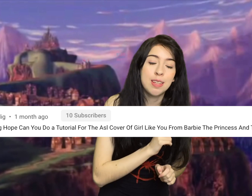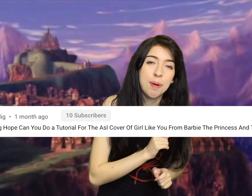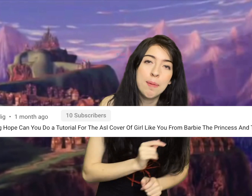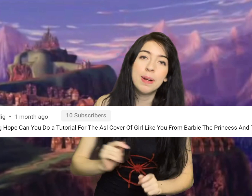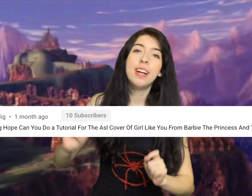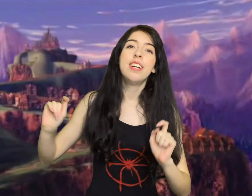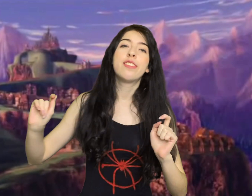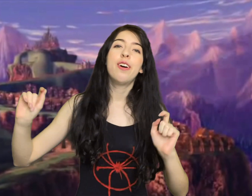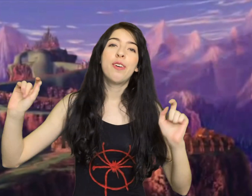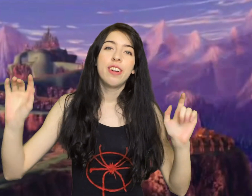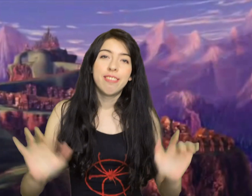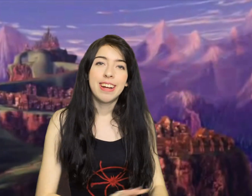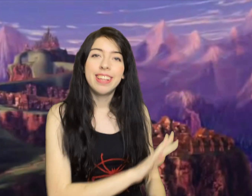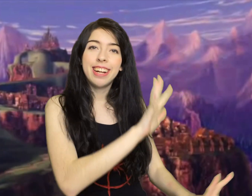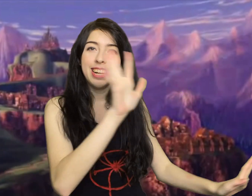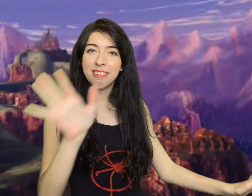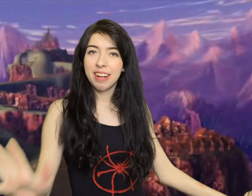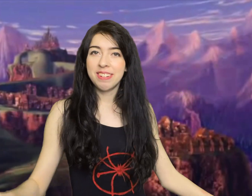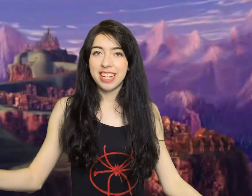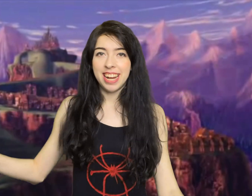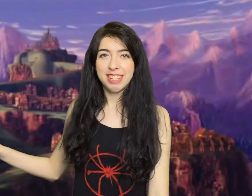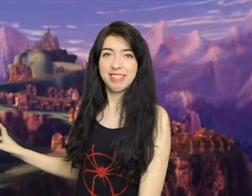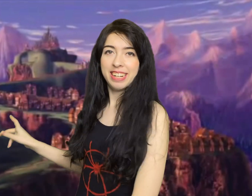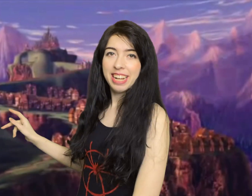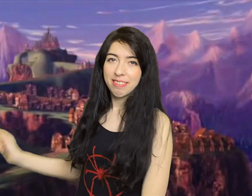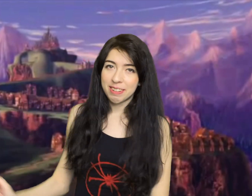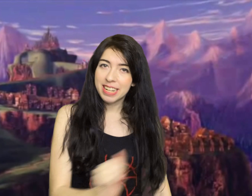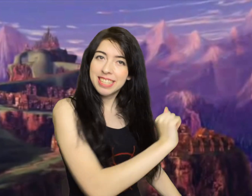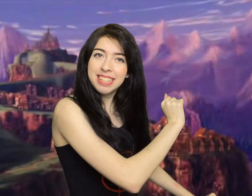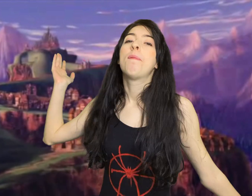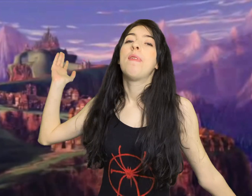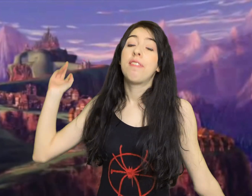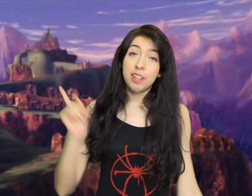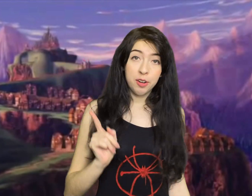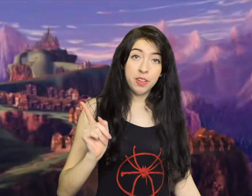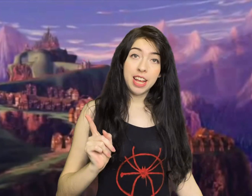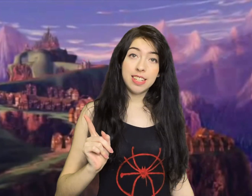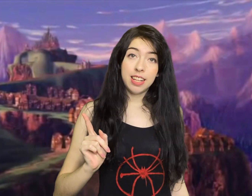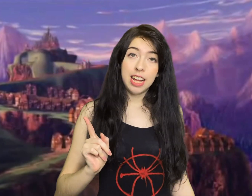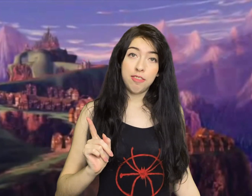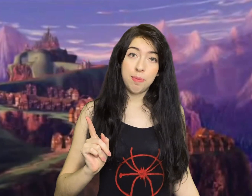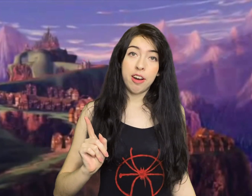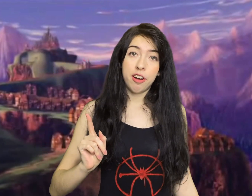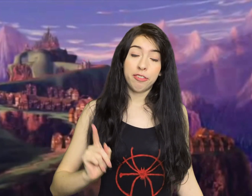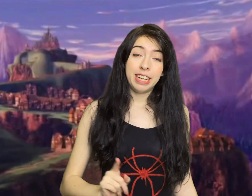pauper so finally getting around to answering that request if you don't know the asl alphabet already